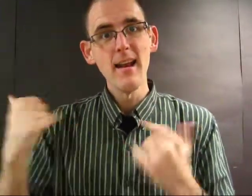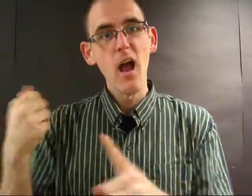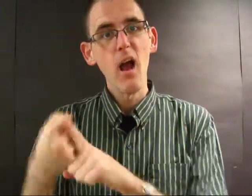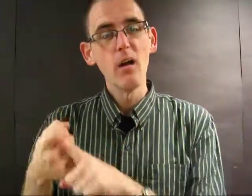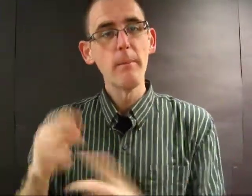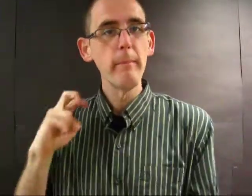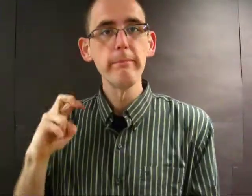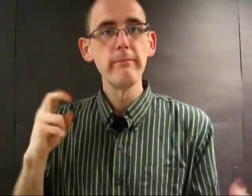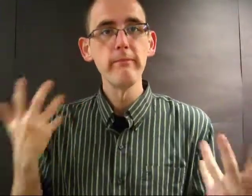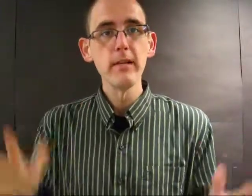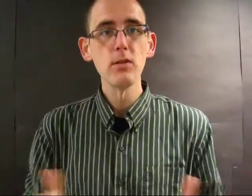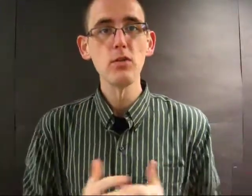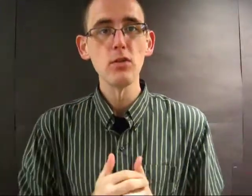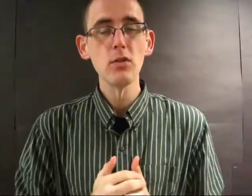so his death is all the more a tragedy.